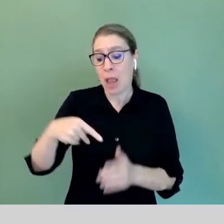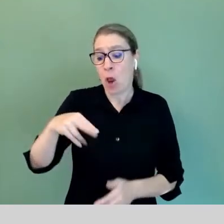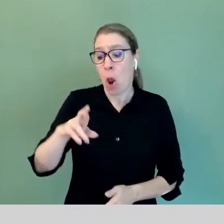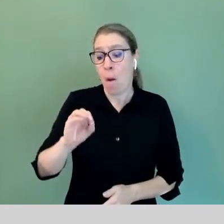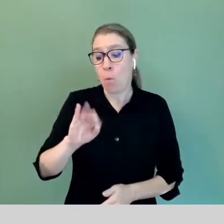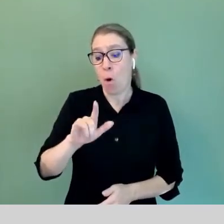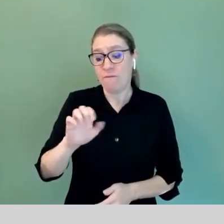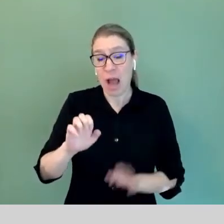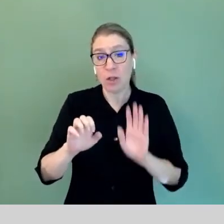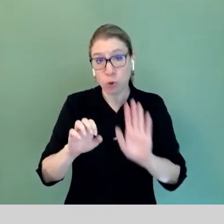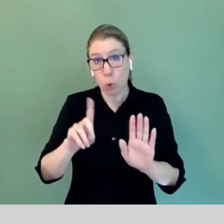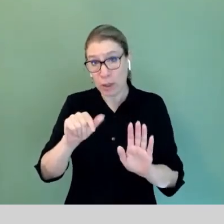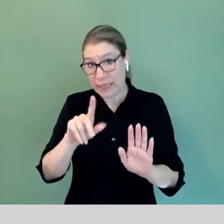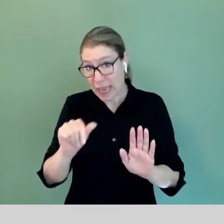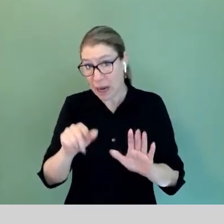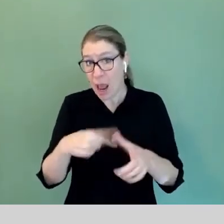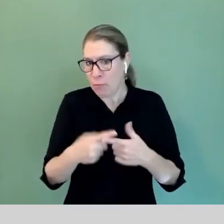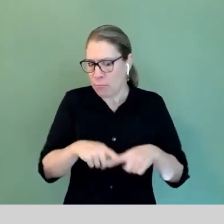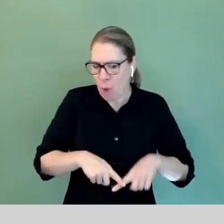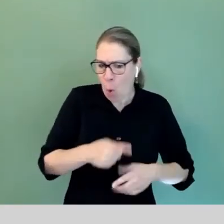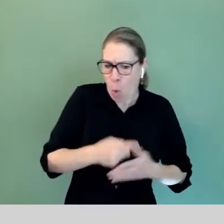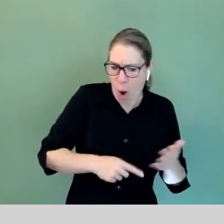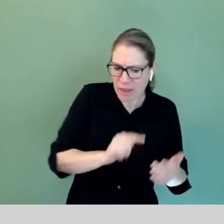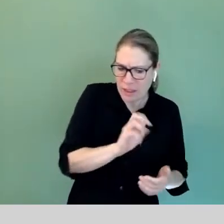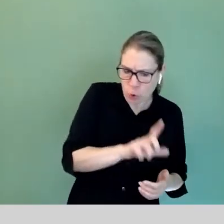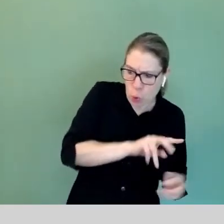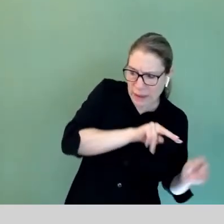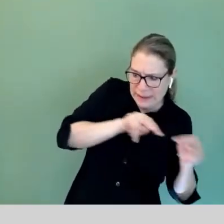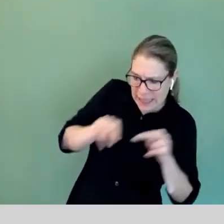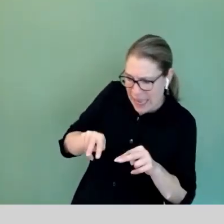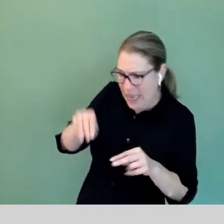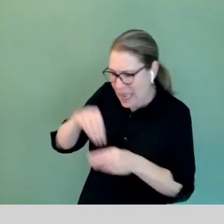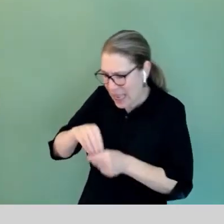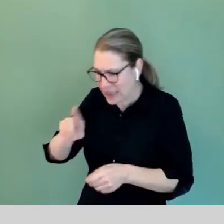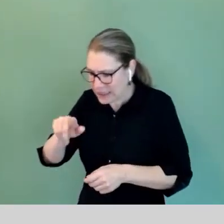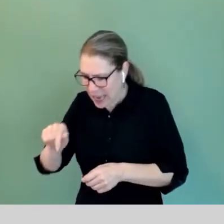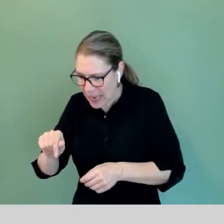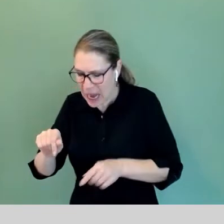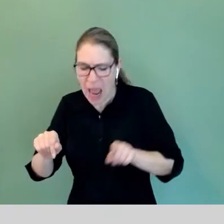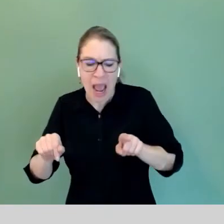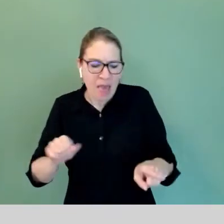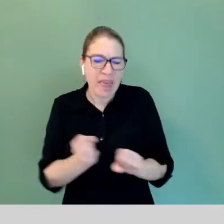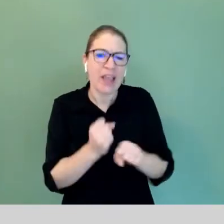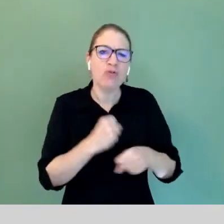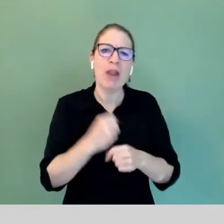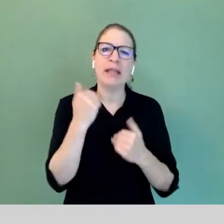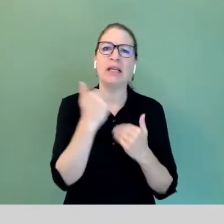And then based on what those tools see in your data, they create constraints from them that you can then use